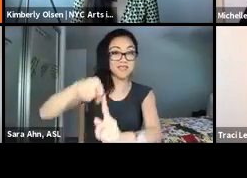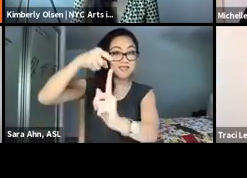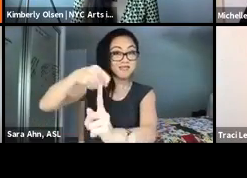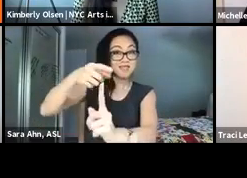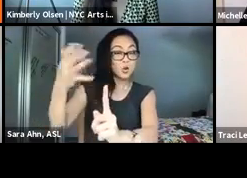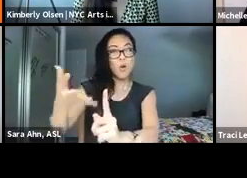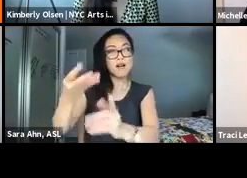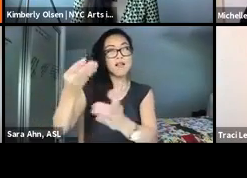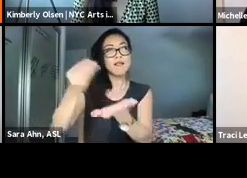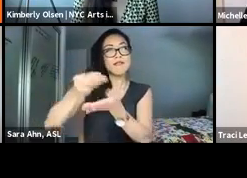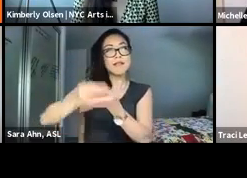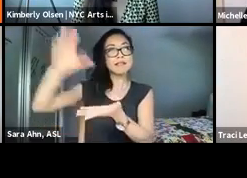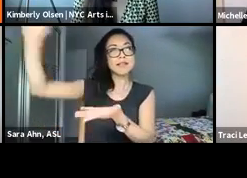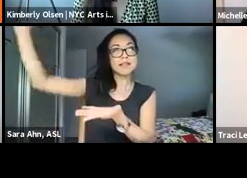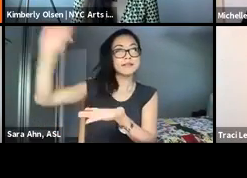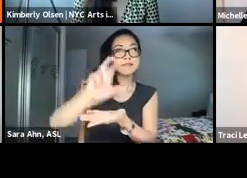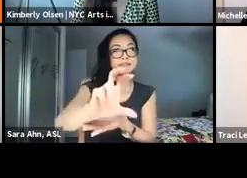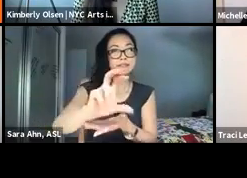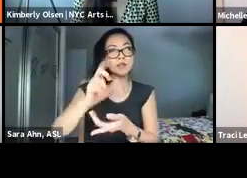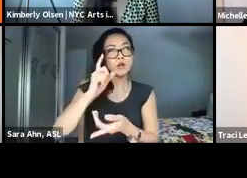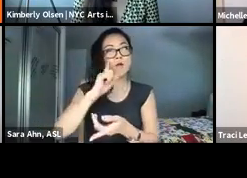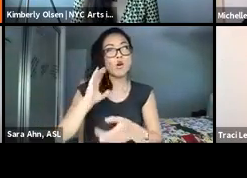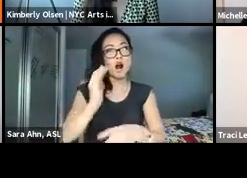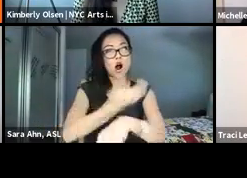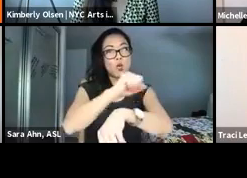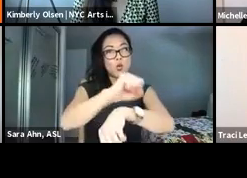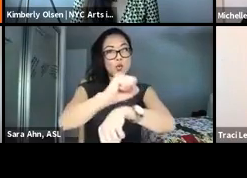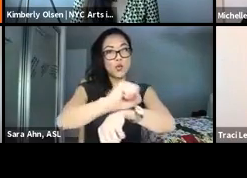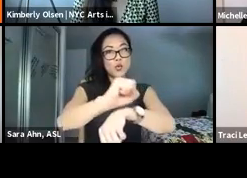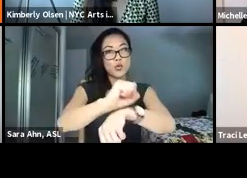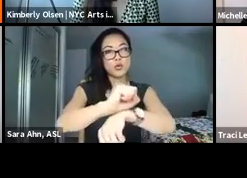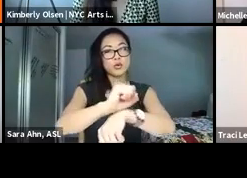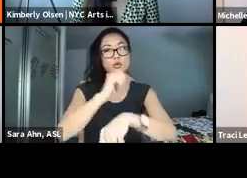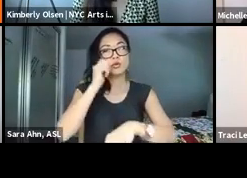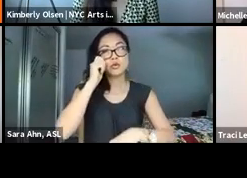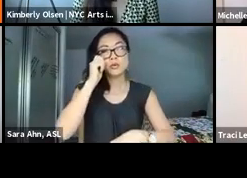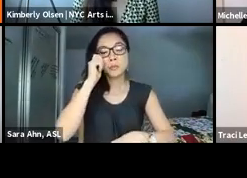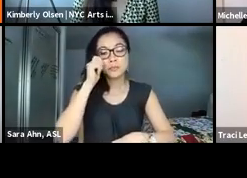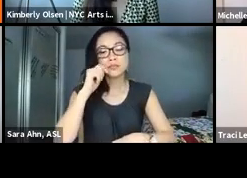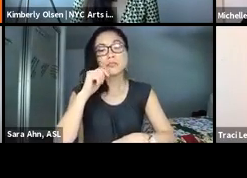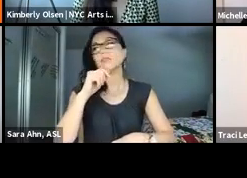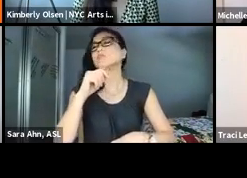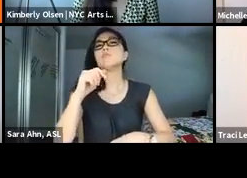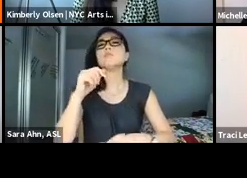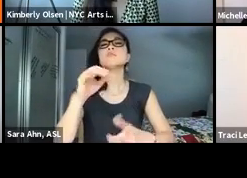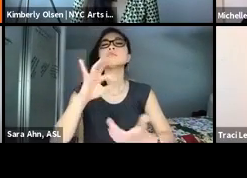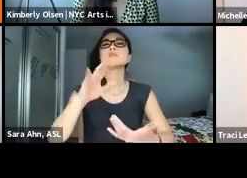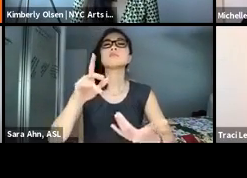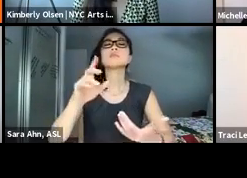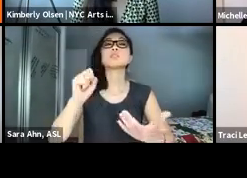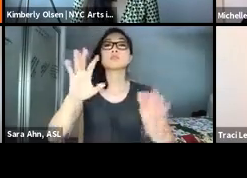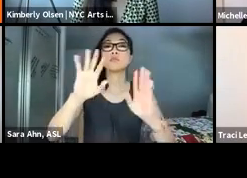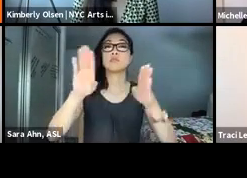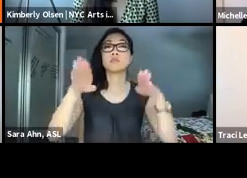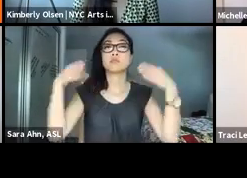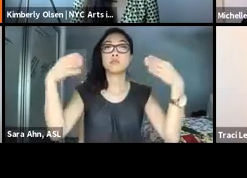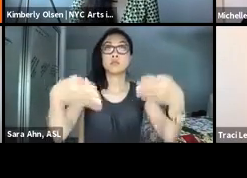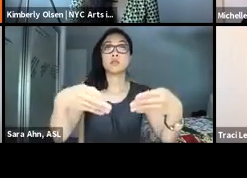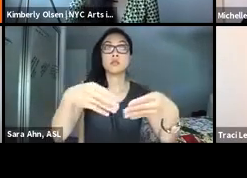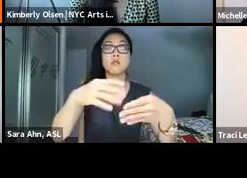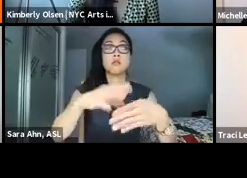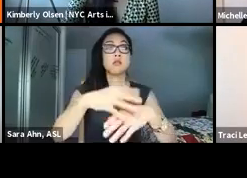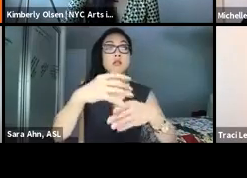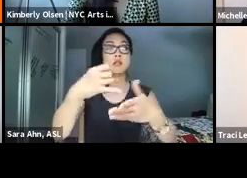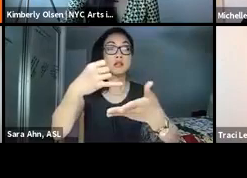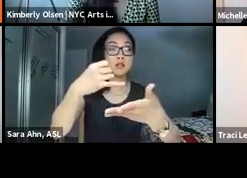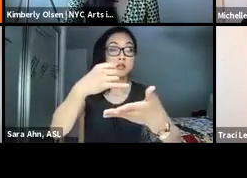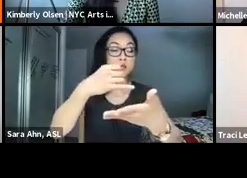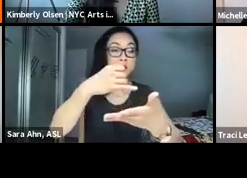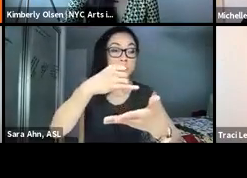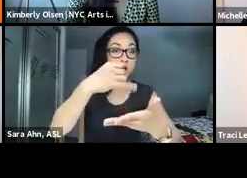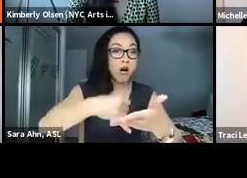back, but why isn't this work considered essential? If we're packaged that way, people will value